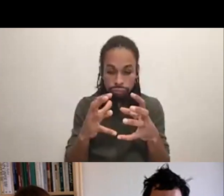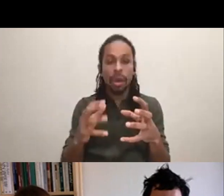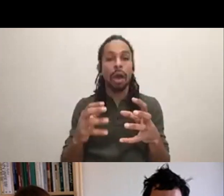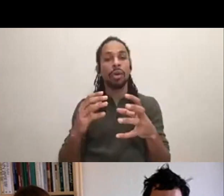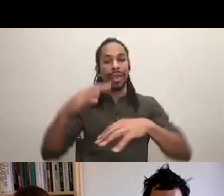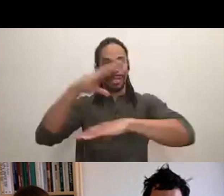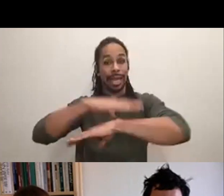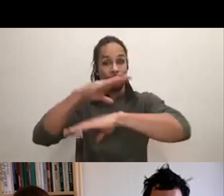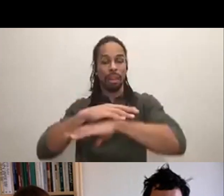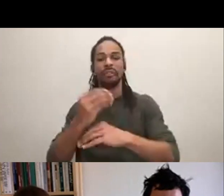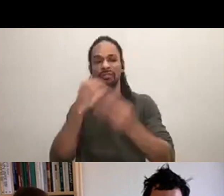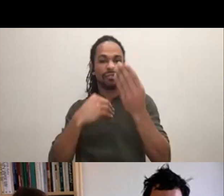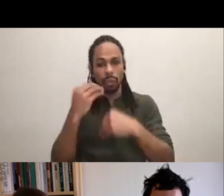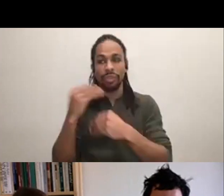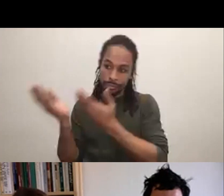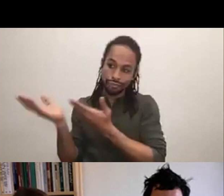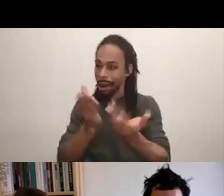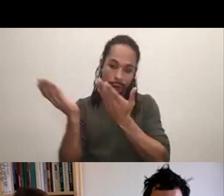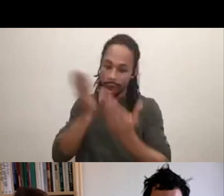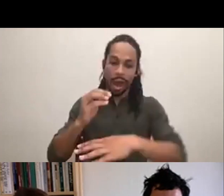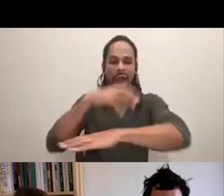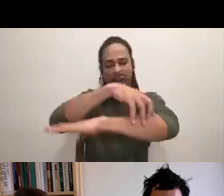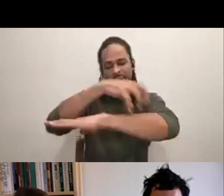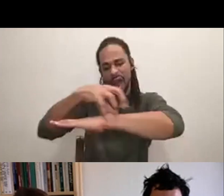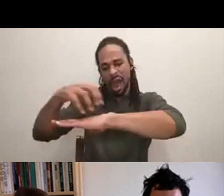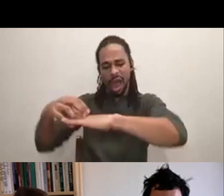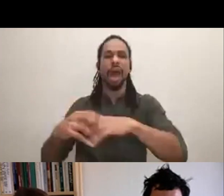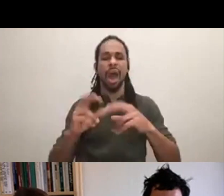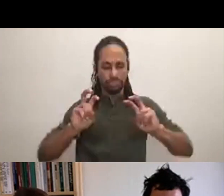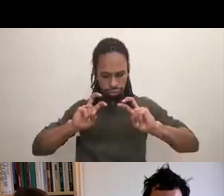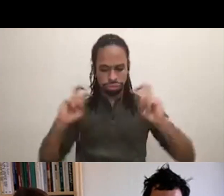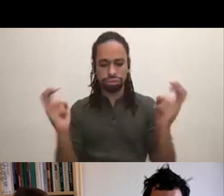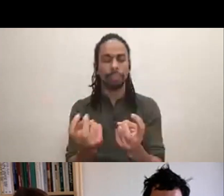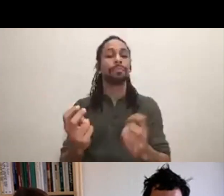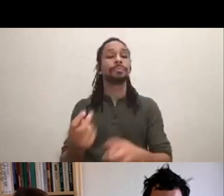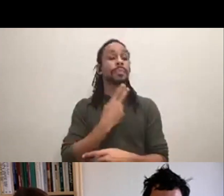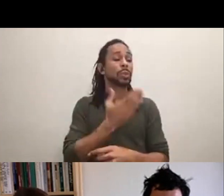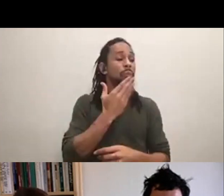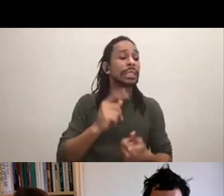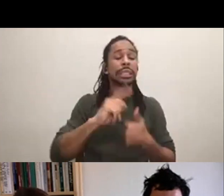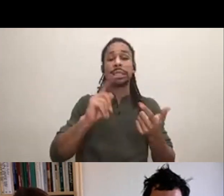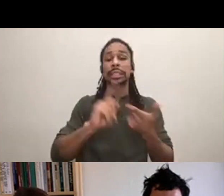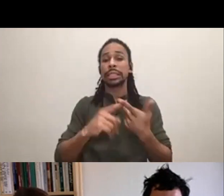other. There are all different types of food, sweet, savory, hot, cold, and various containers